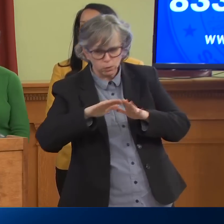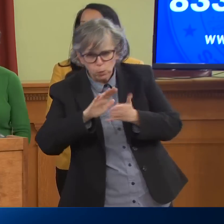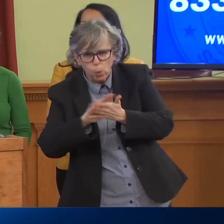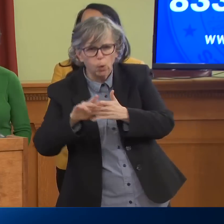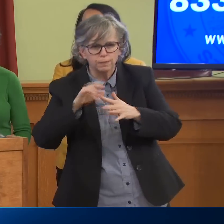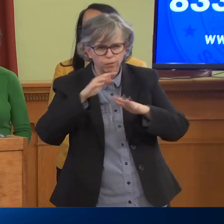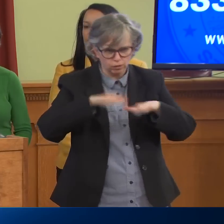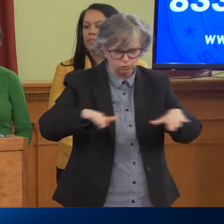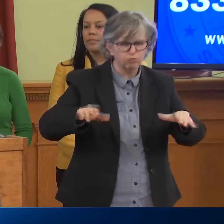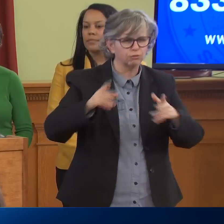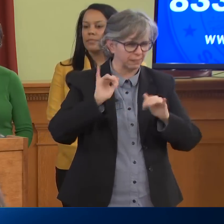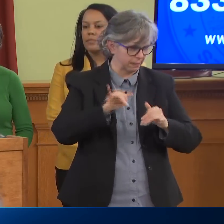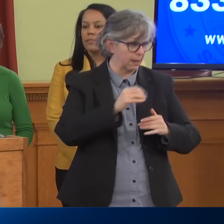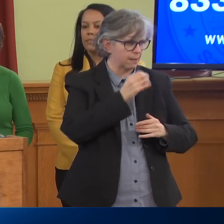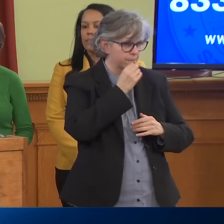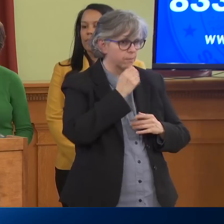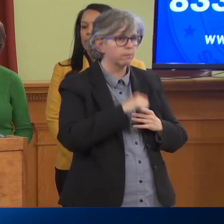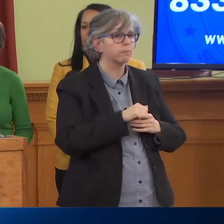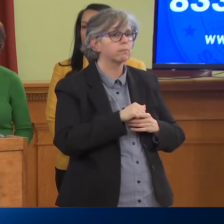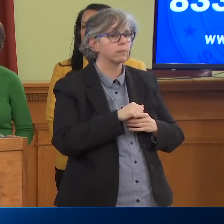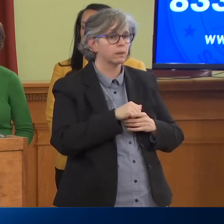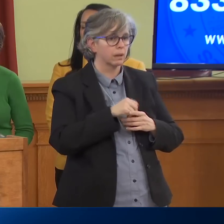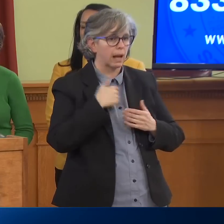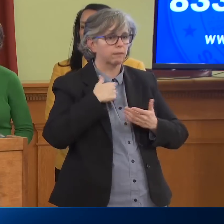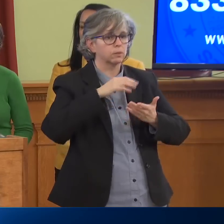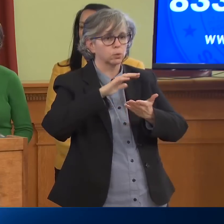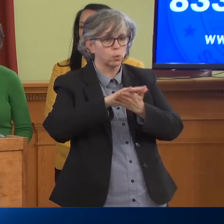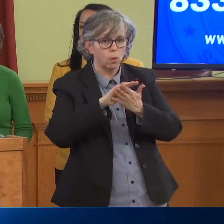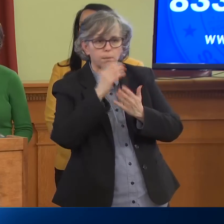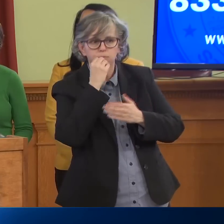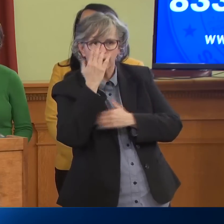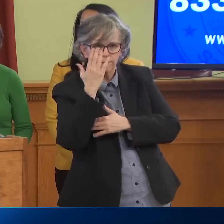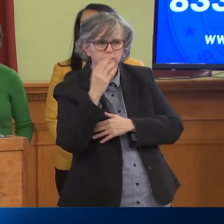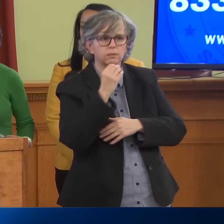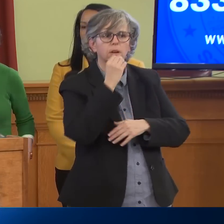AGRICULTURE IN REGARD TO THE DELIVERY OF FOOD, AND THAT OUR